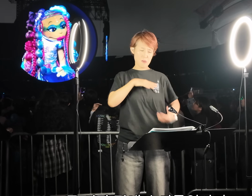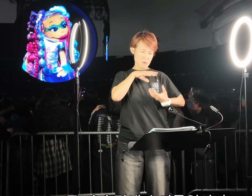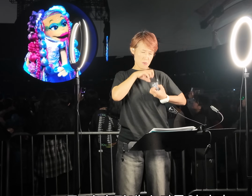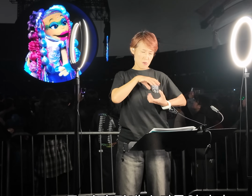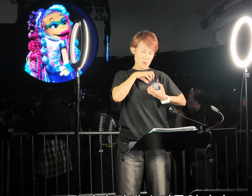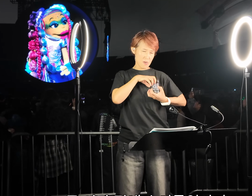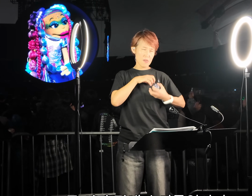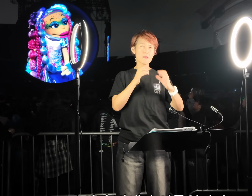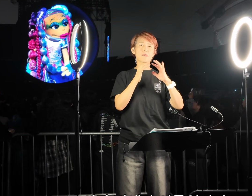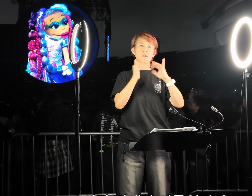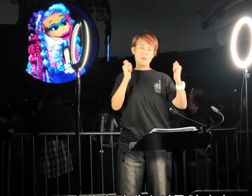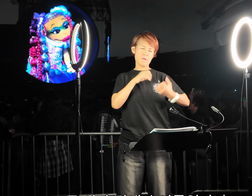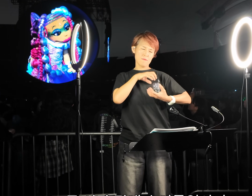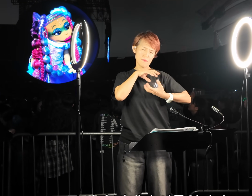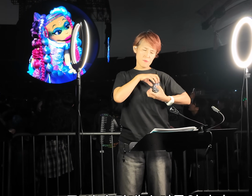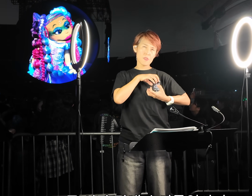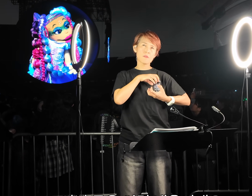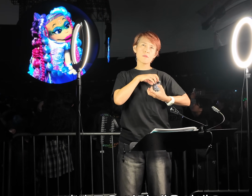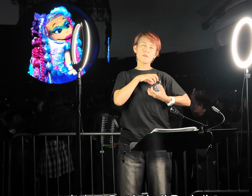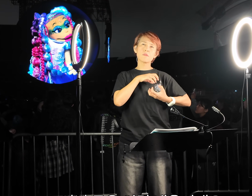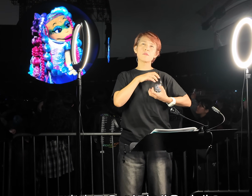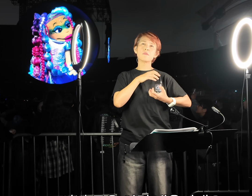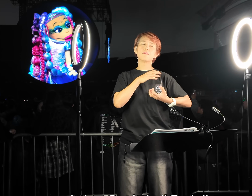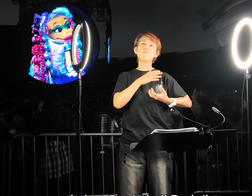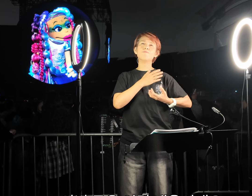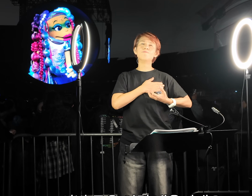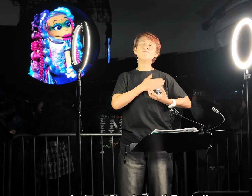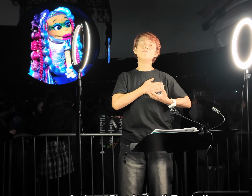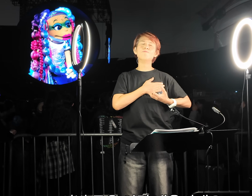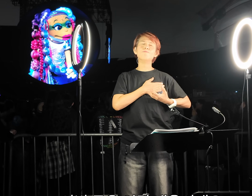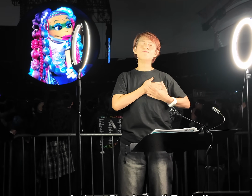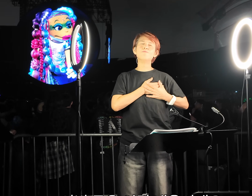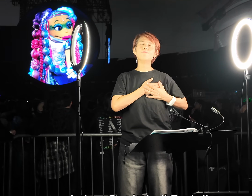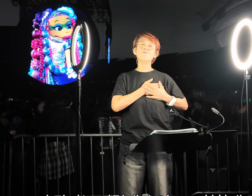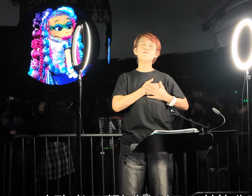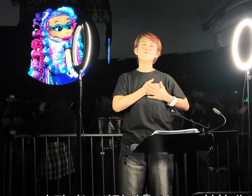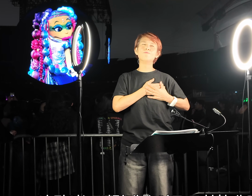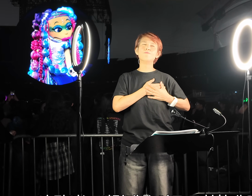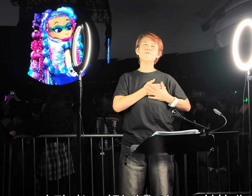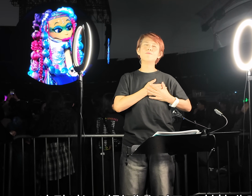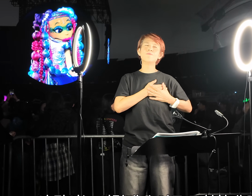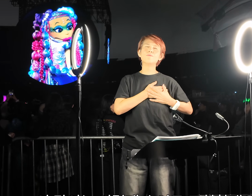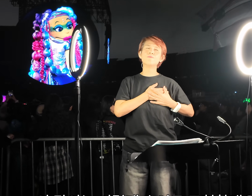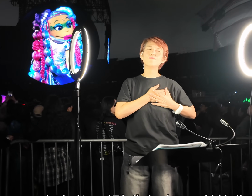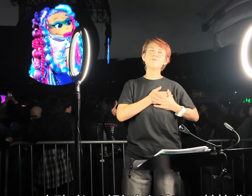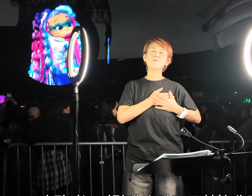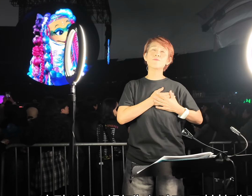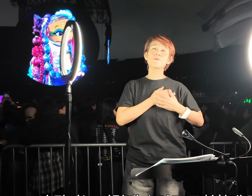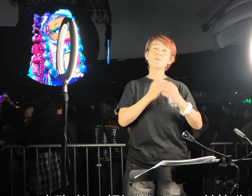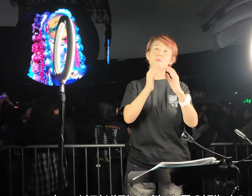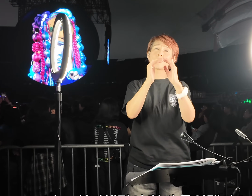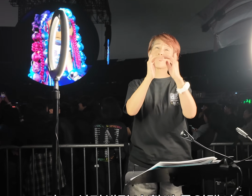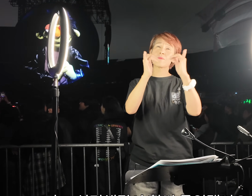Before the song began, the interpreter kindly said, “This song is about this, and here’s how I’ll sign certain words!”